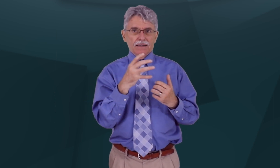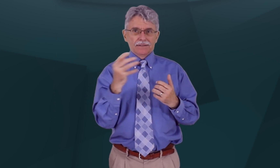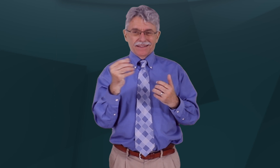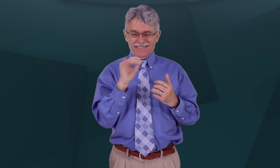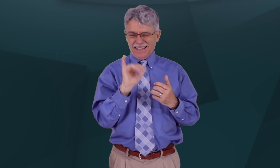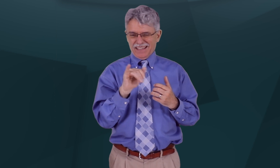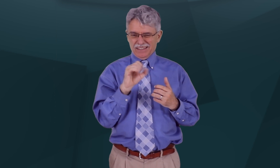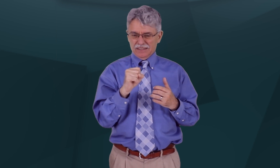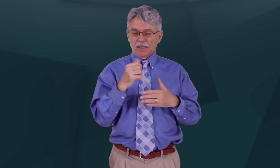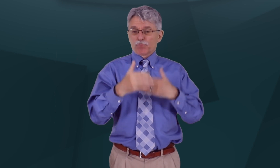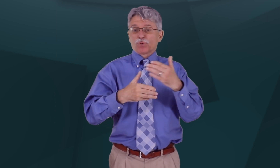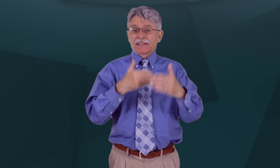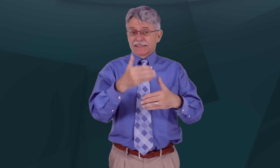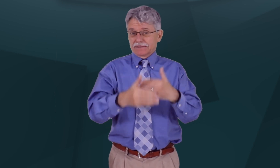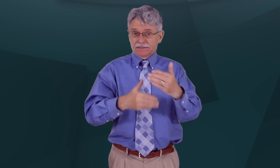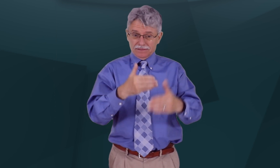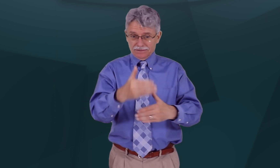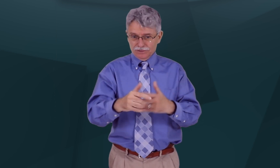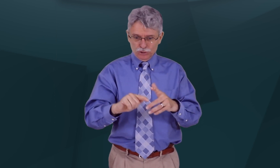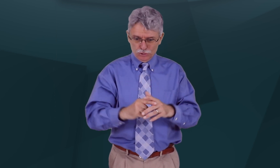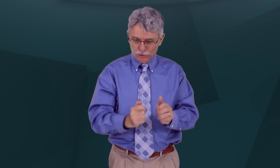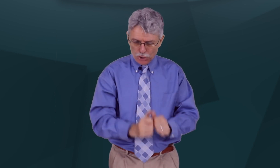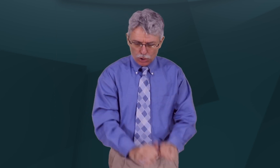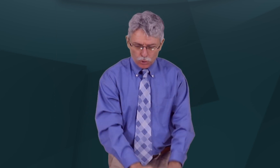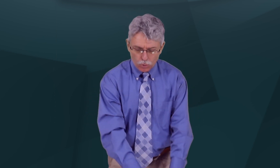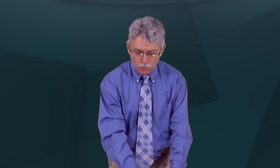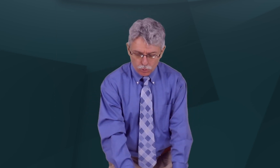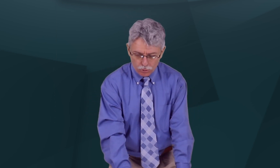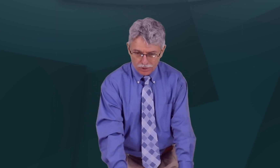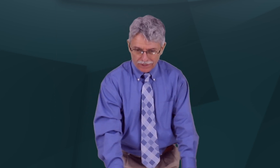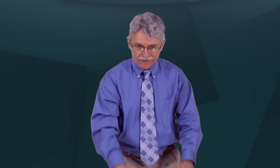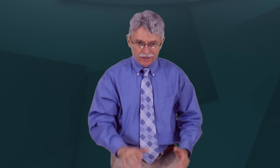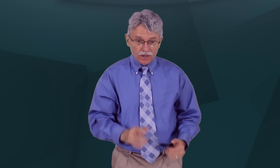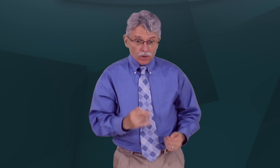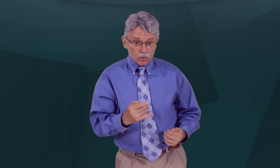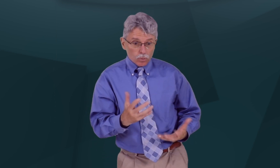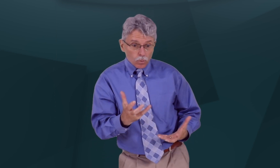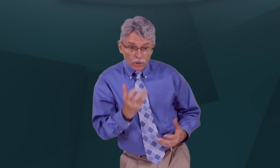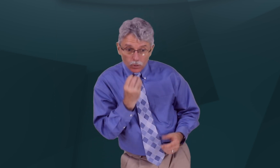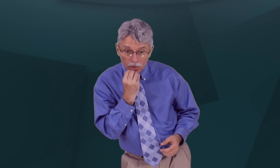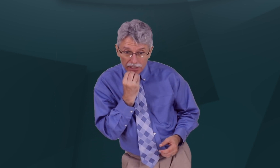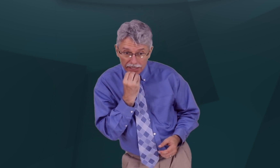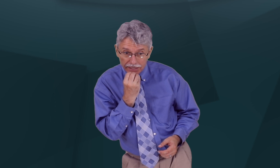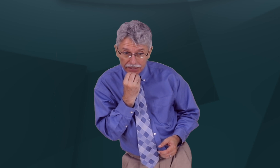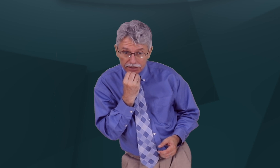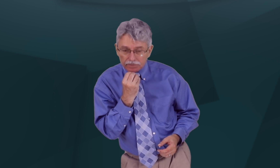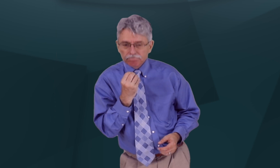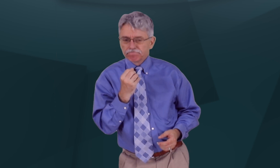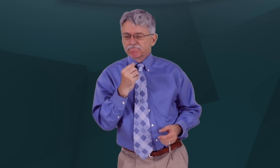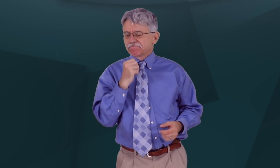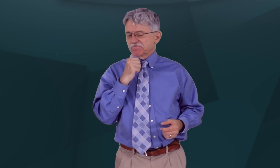And, you know, that's a process that starts when they're very small. Where do you want to eat?